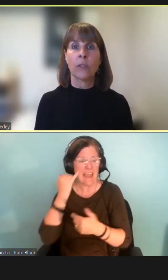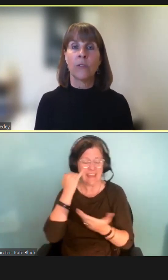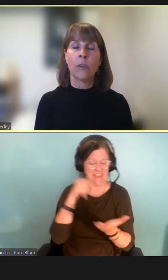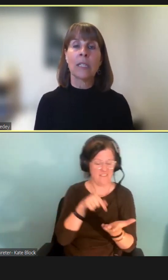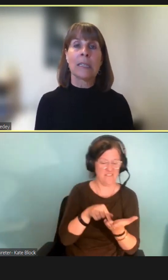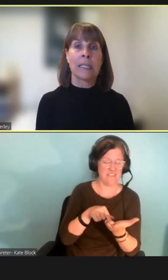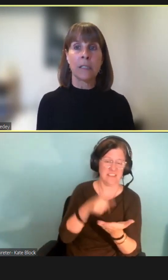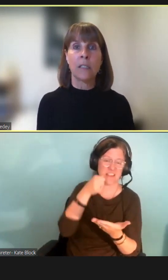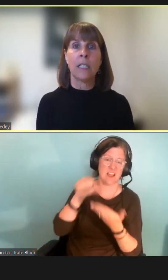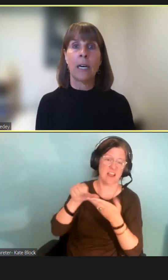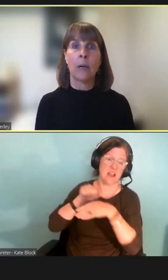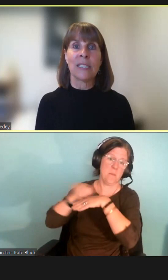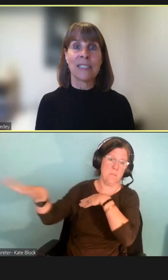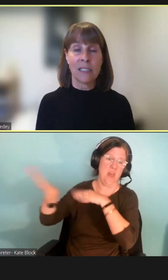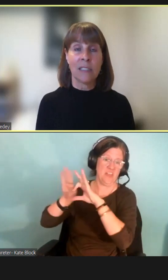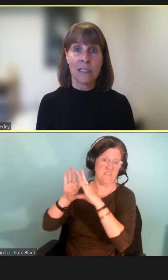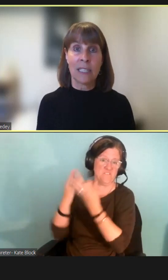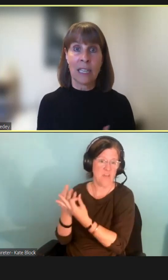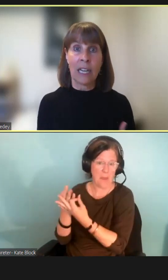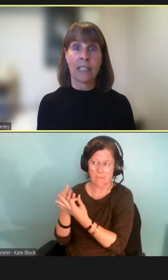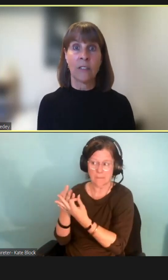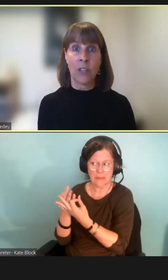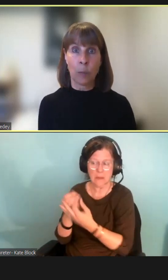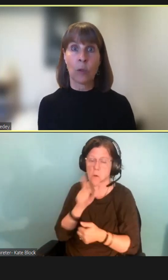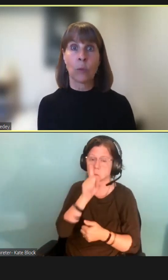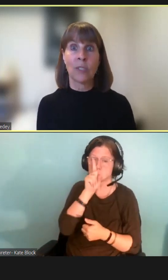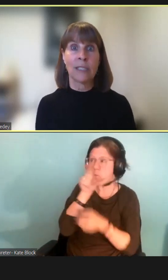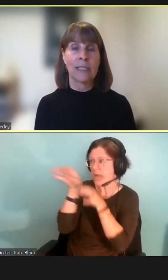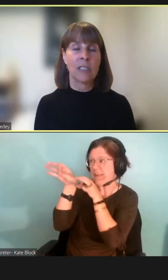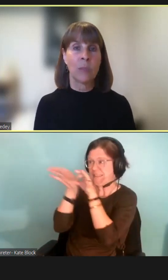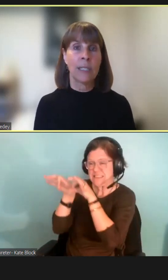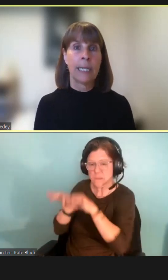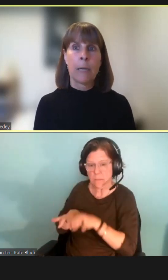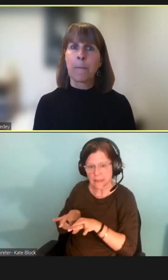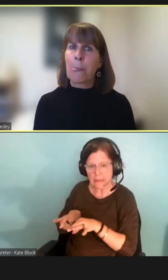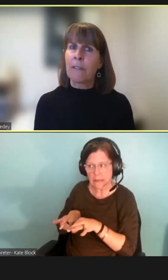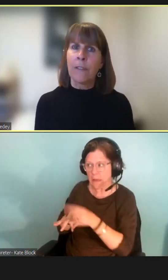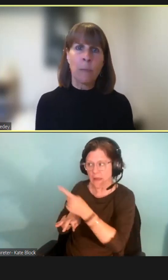very little um assistance in guiding the family through the assessment families